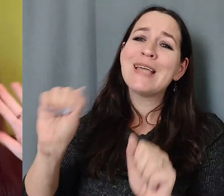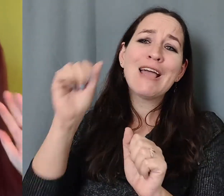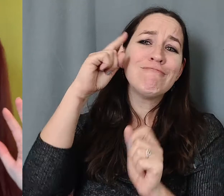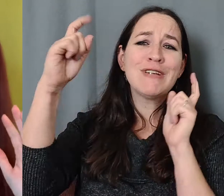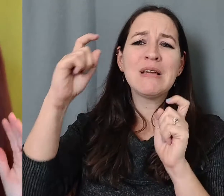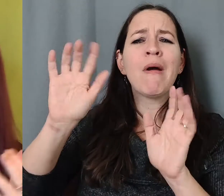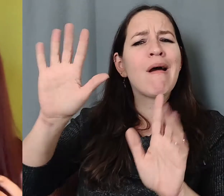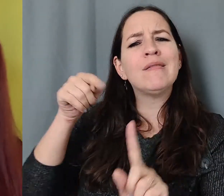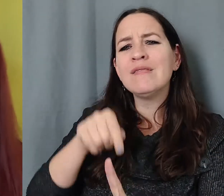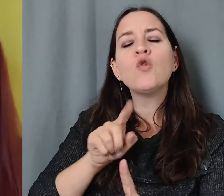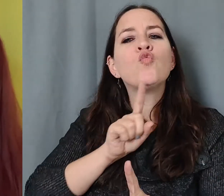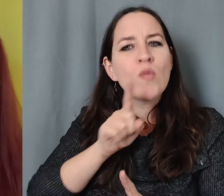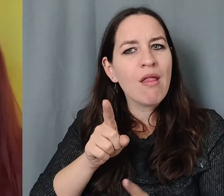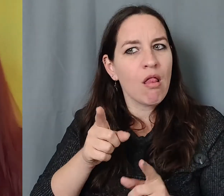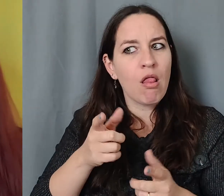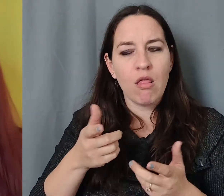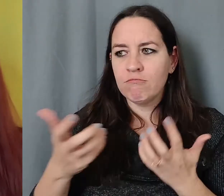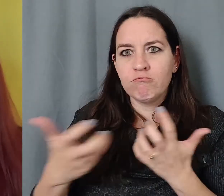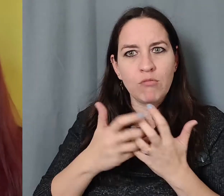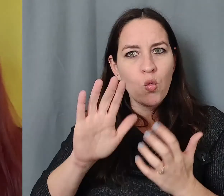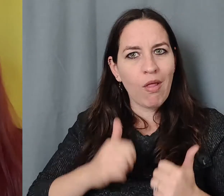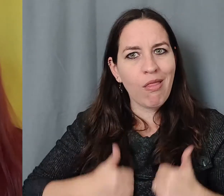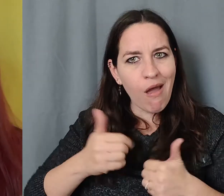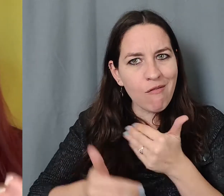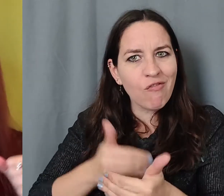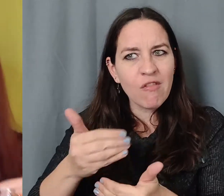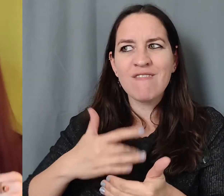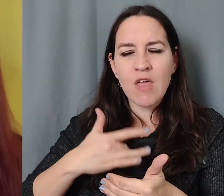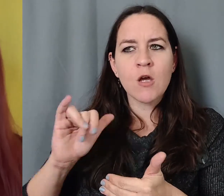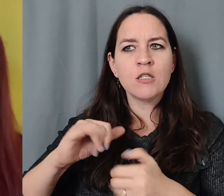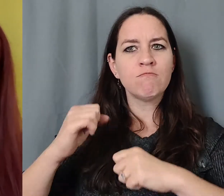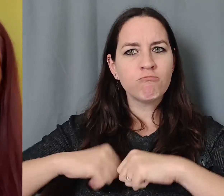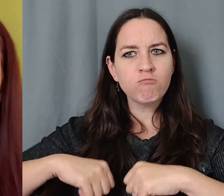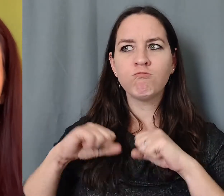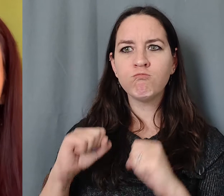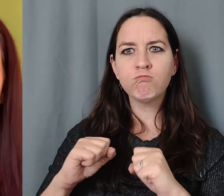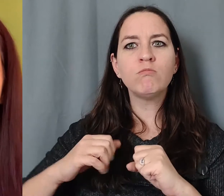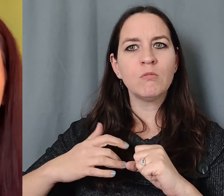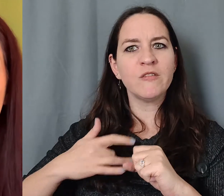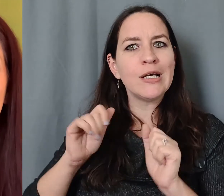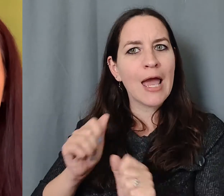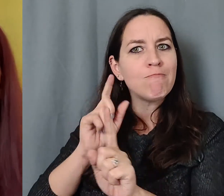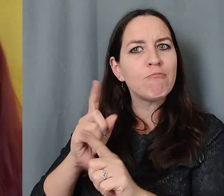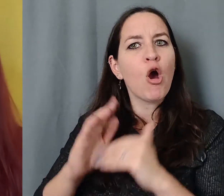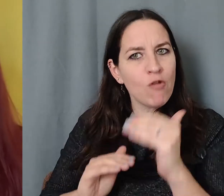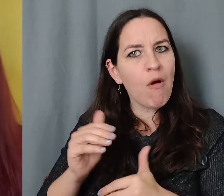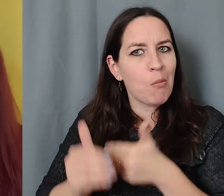but from a really realistic standpoint, a really solid standpoint. So you feel comfortable moving forward with your goals and you feel like you're